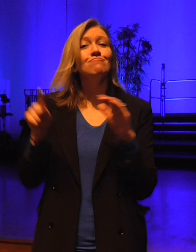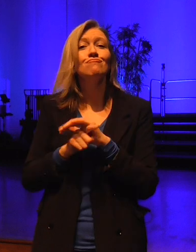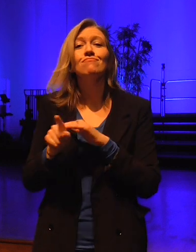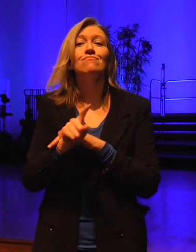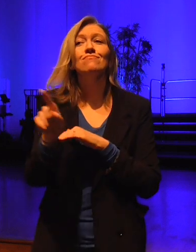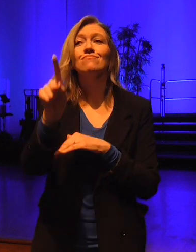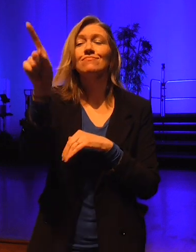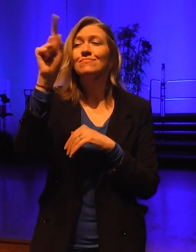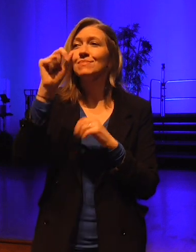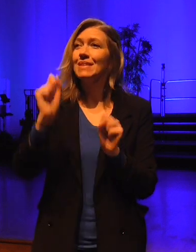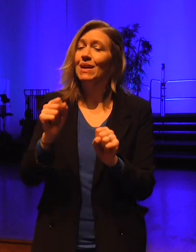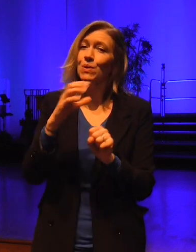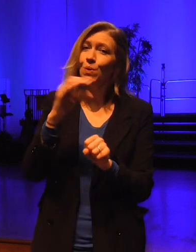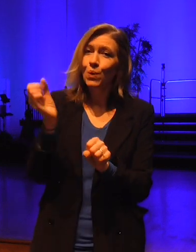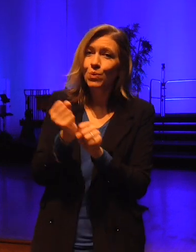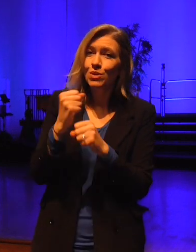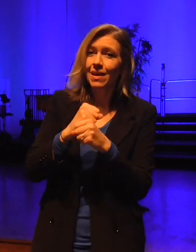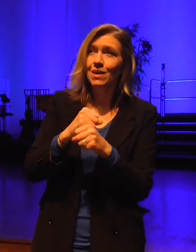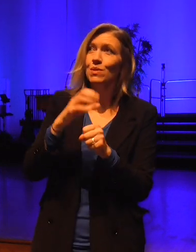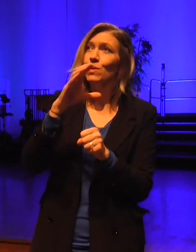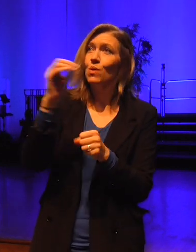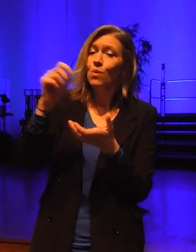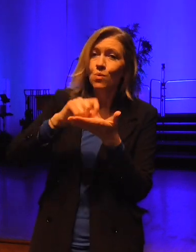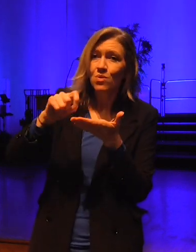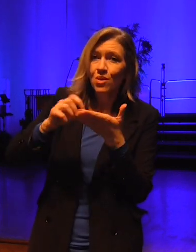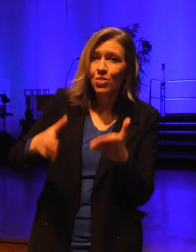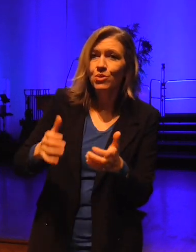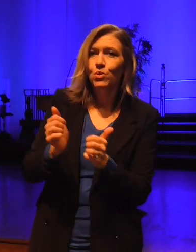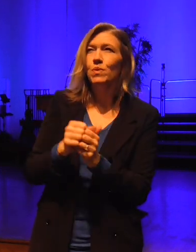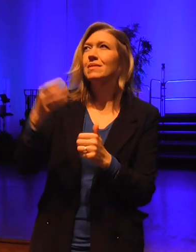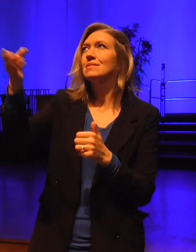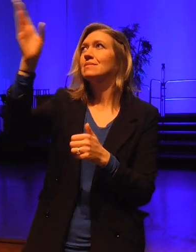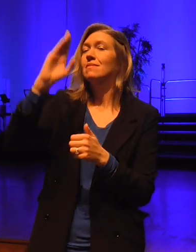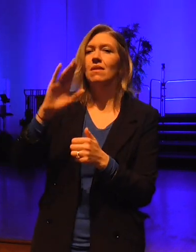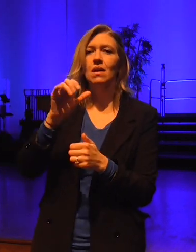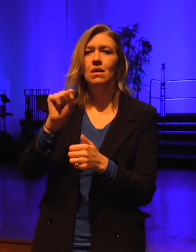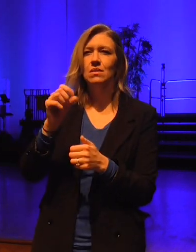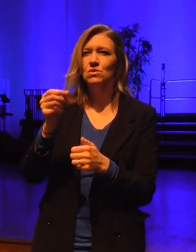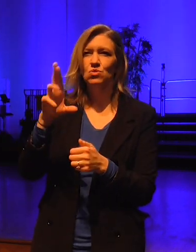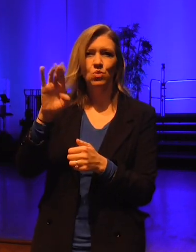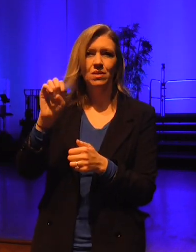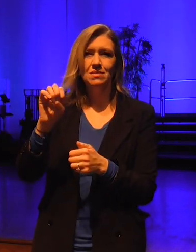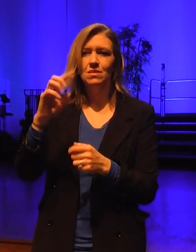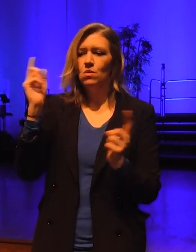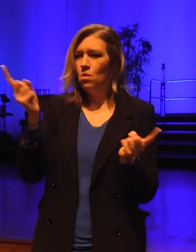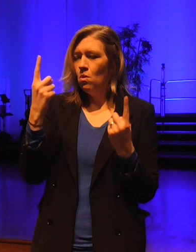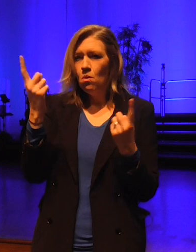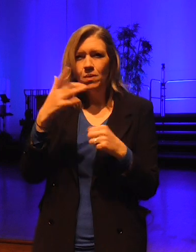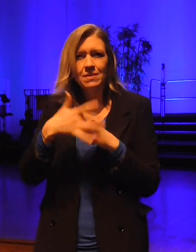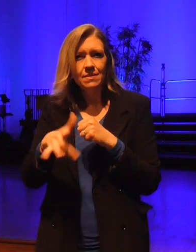with a Divine Source ever available singing its song in our heart right here and right now may